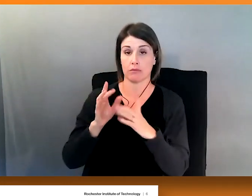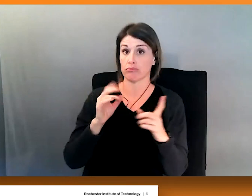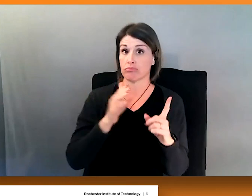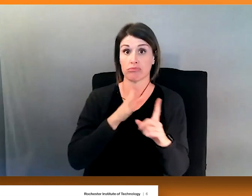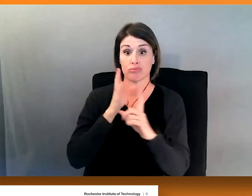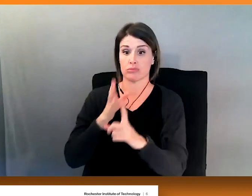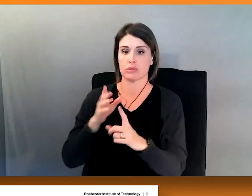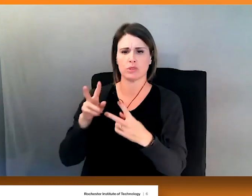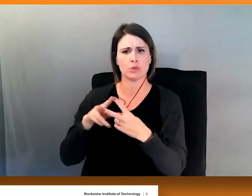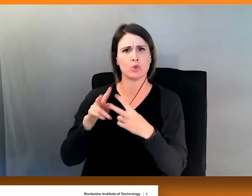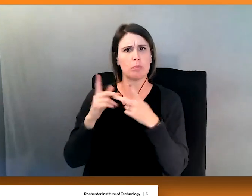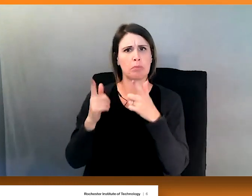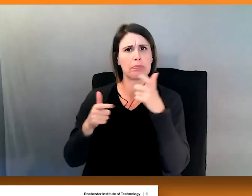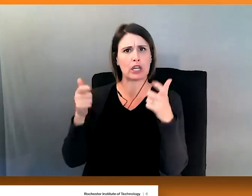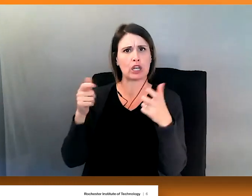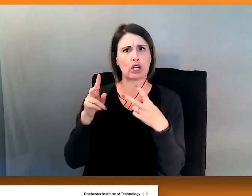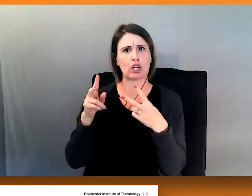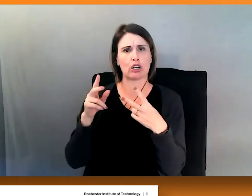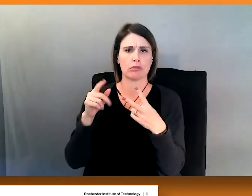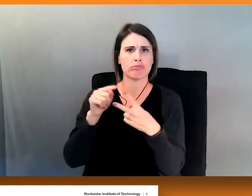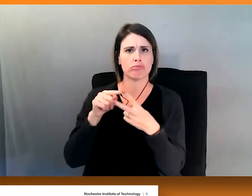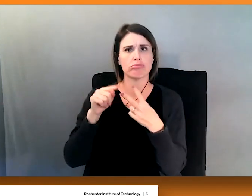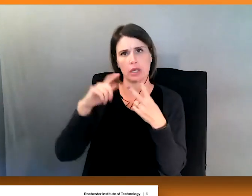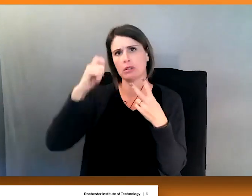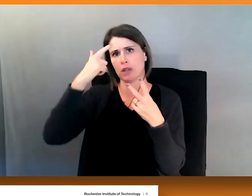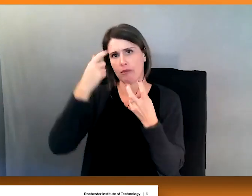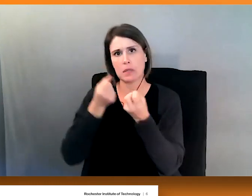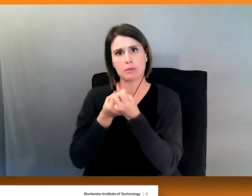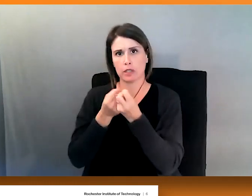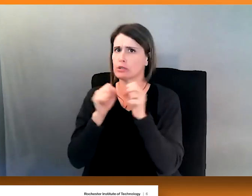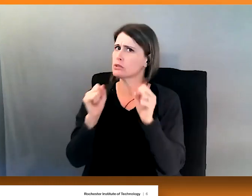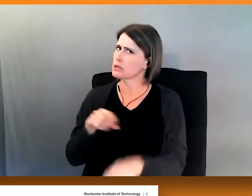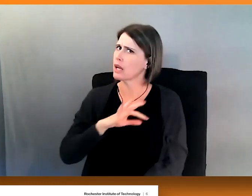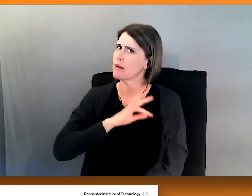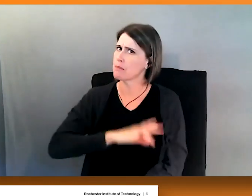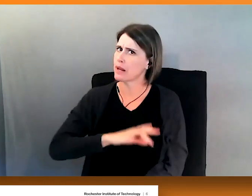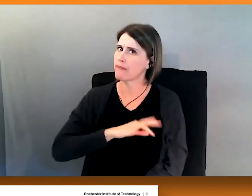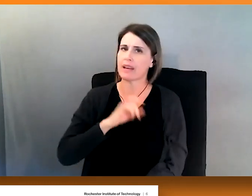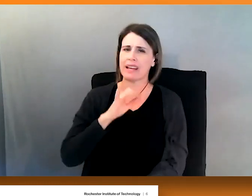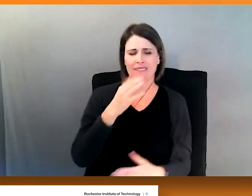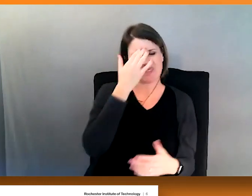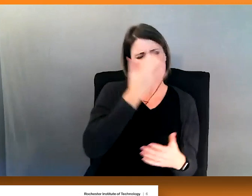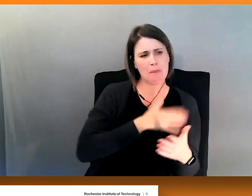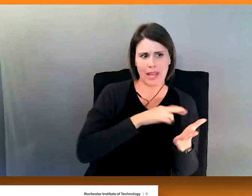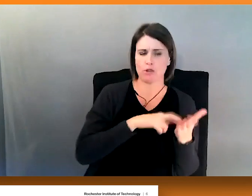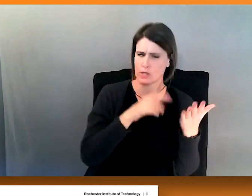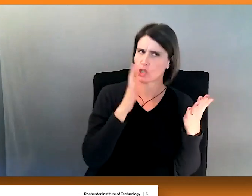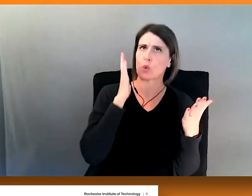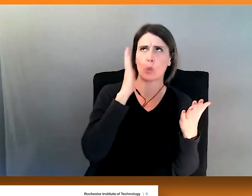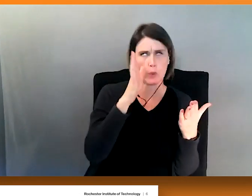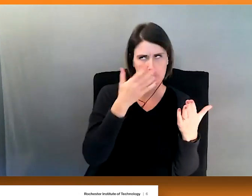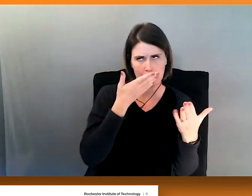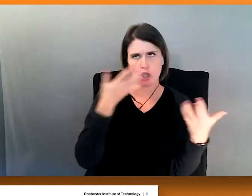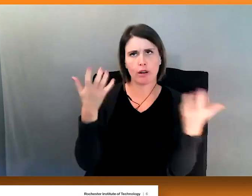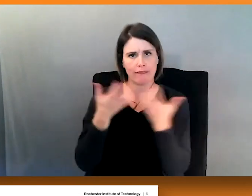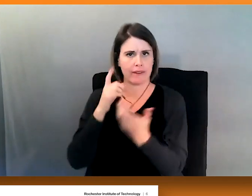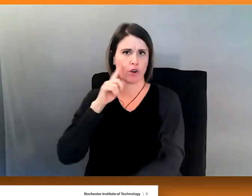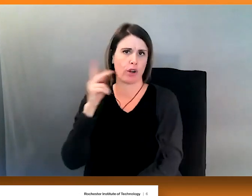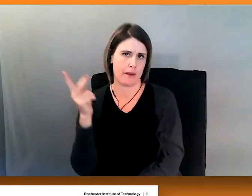to our larger sponsors can be beneficial if you know that your research might already be a good fit for them.